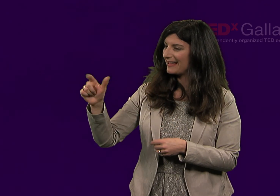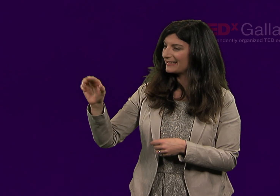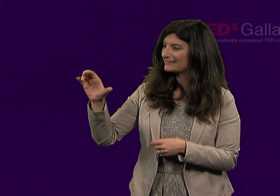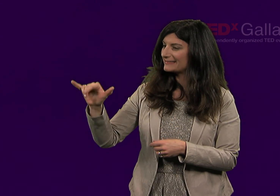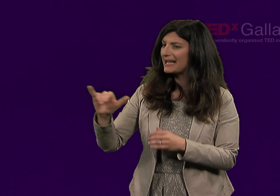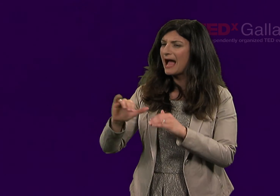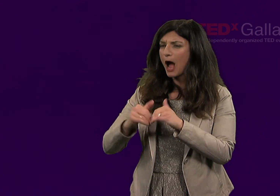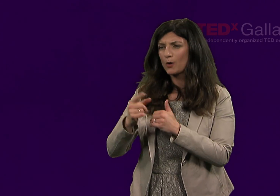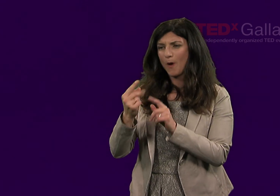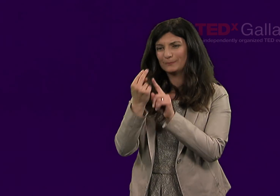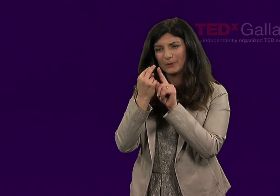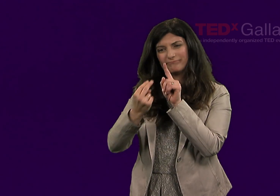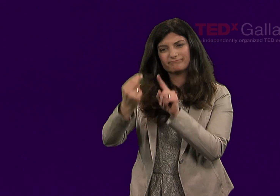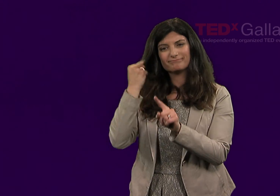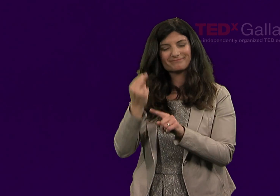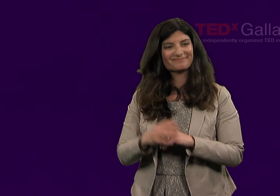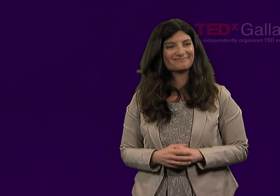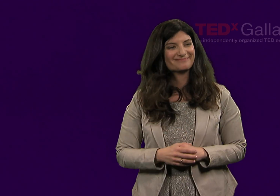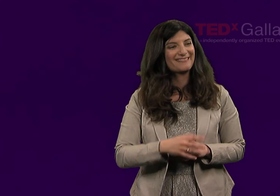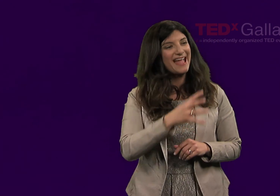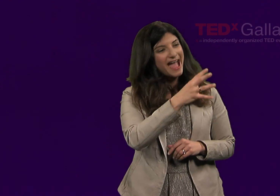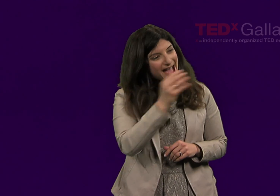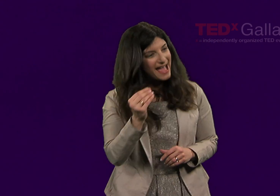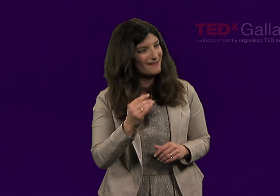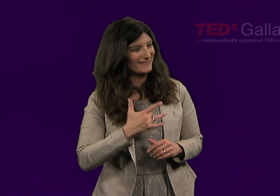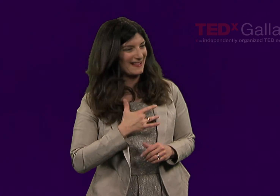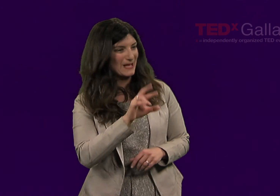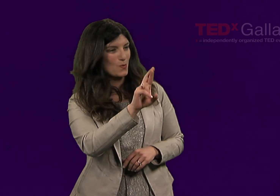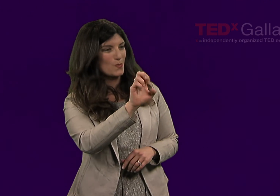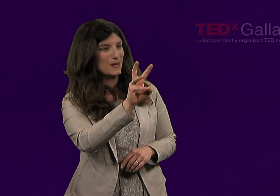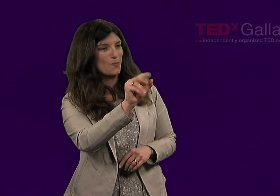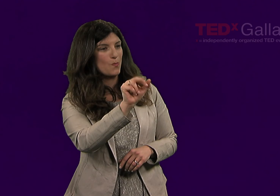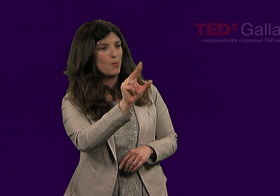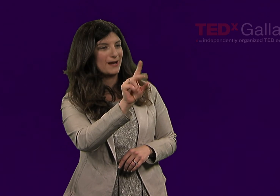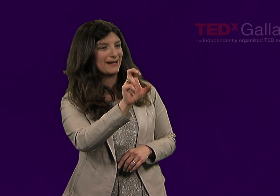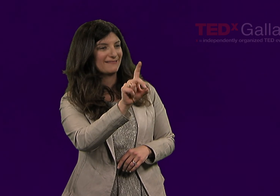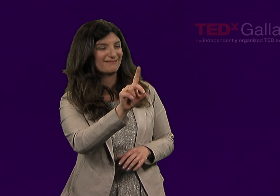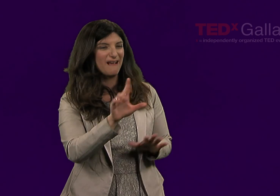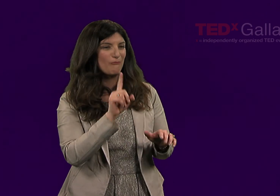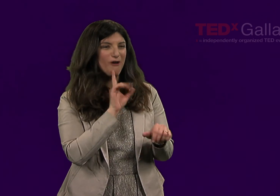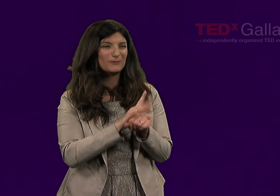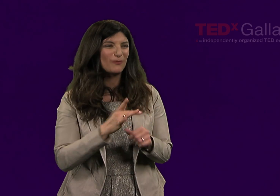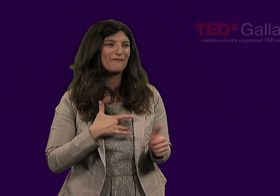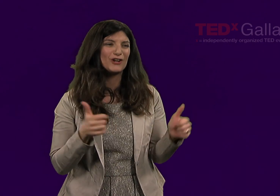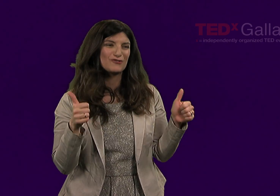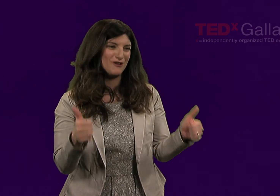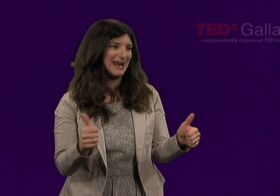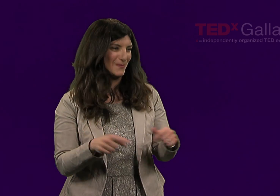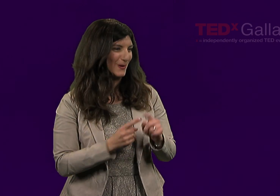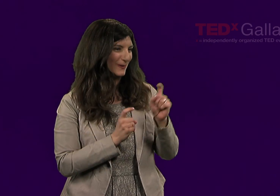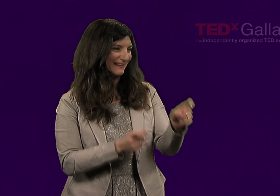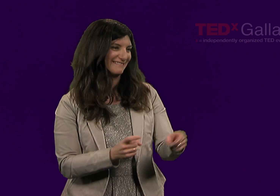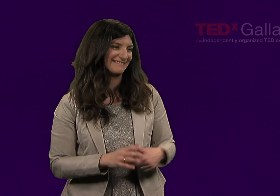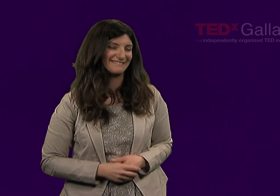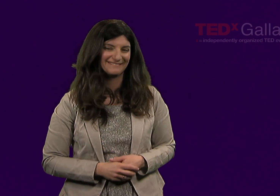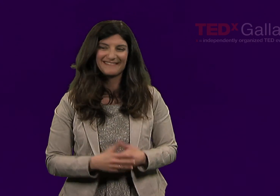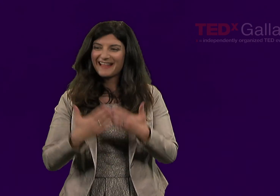A way to remember yourself and those in the future. And it is so very rewarding. I assure you will certainly feel blessed and rewarded by giving.